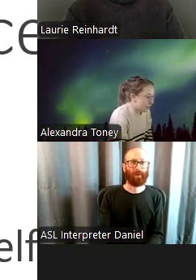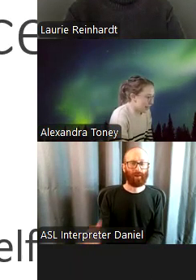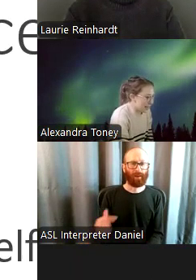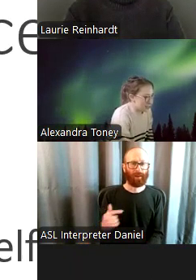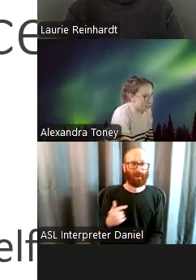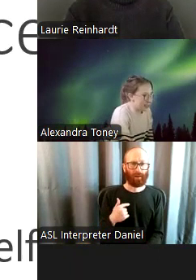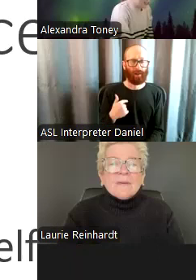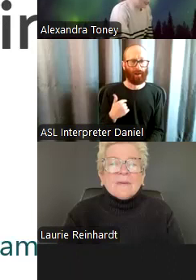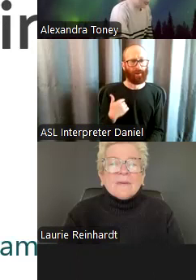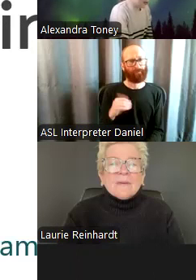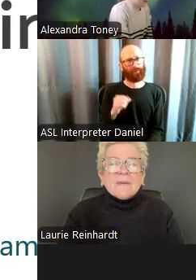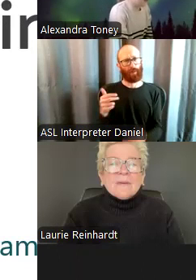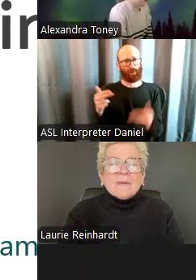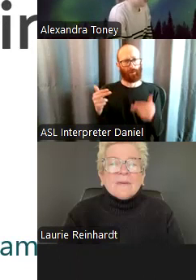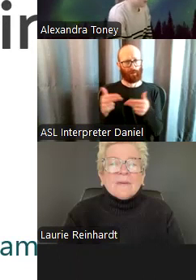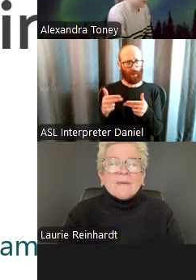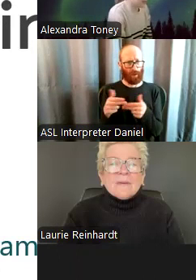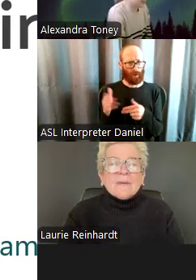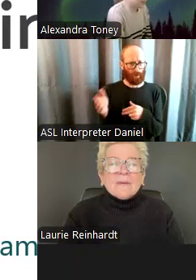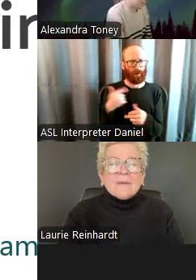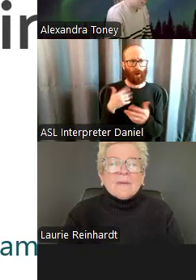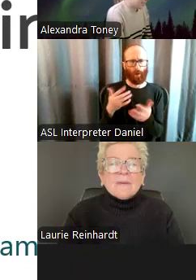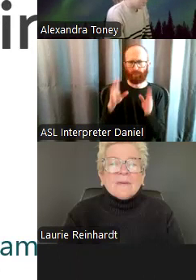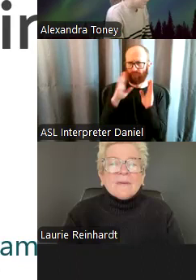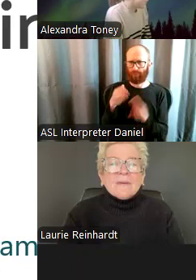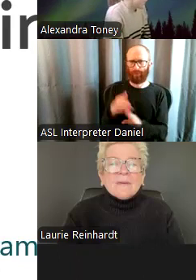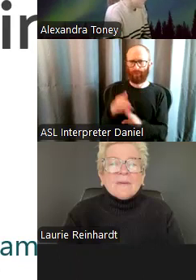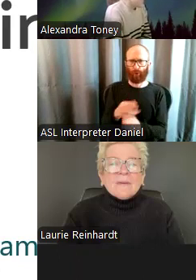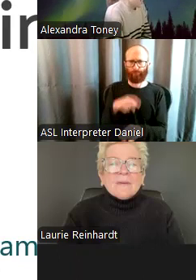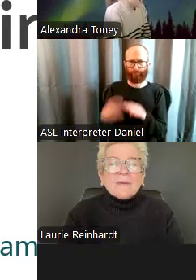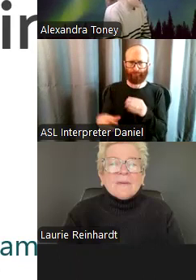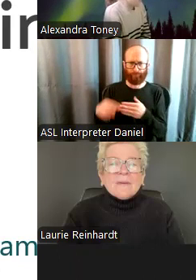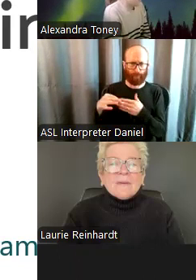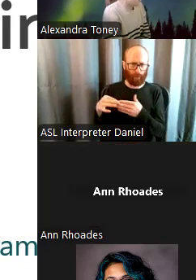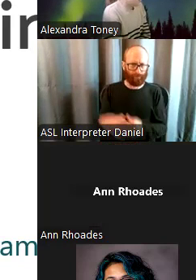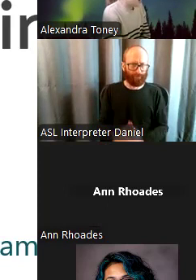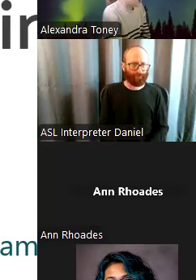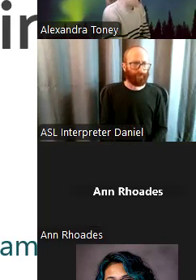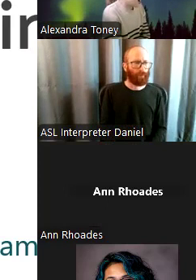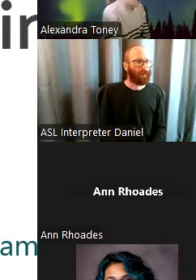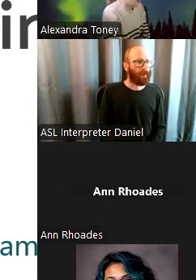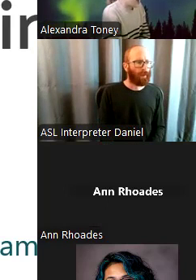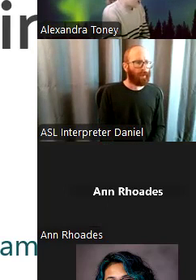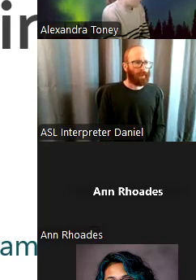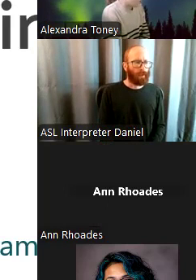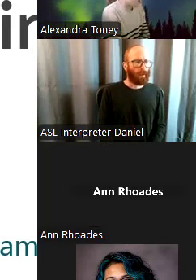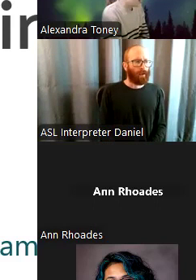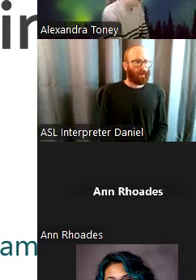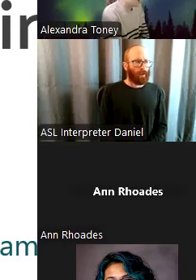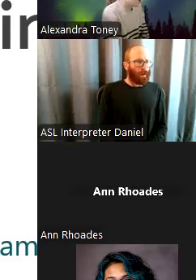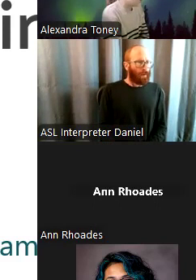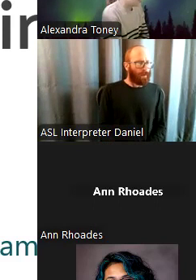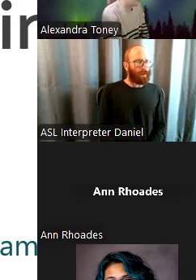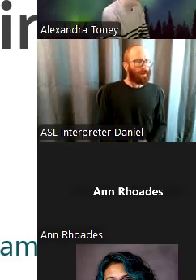slide I just want to do before we jump into the content, and that's the talk on how we can like